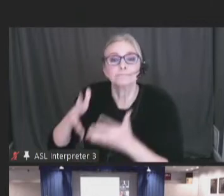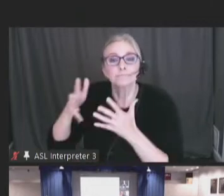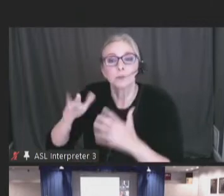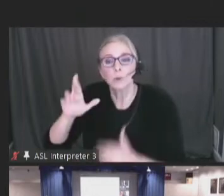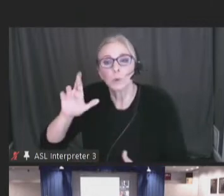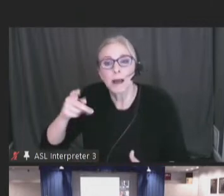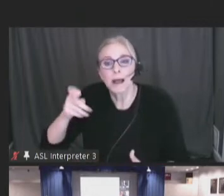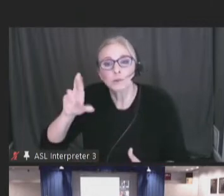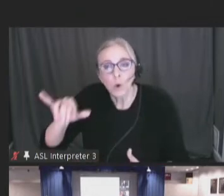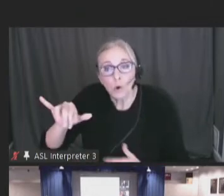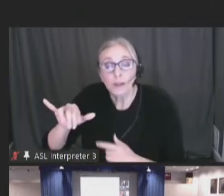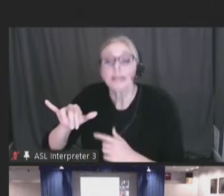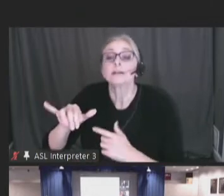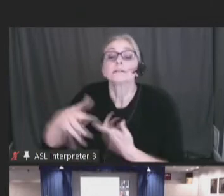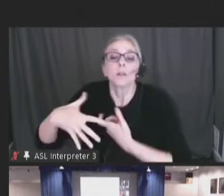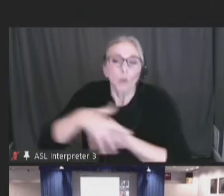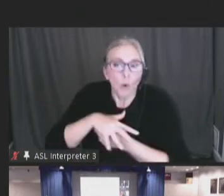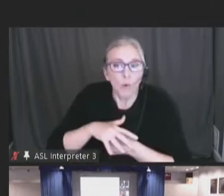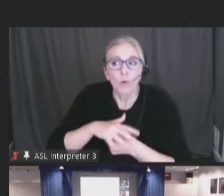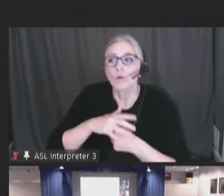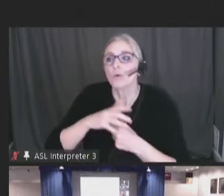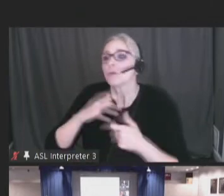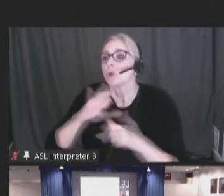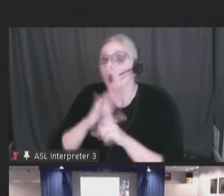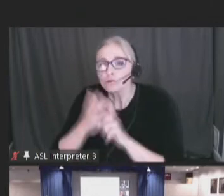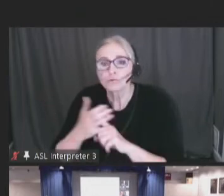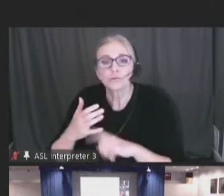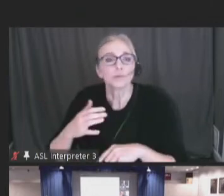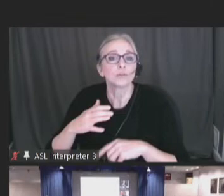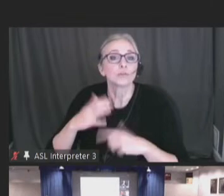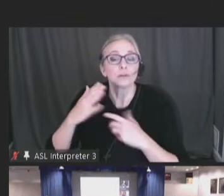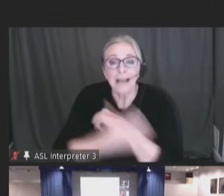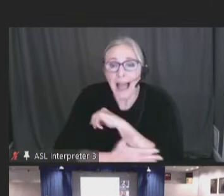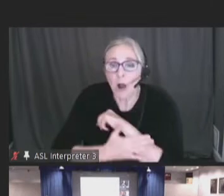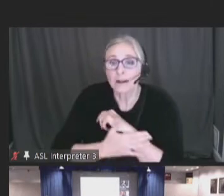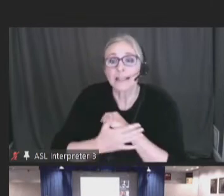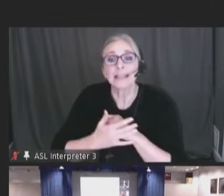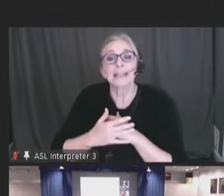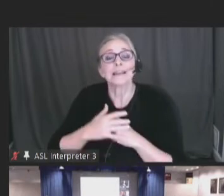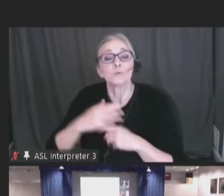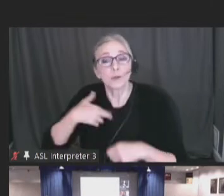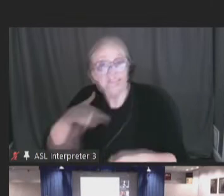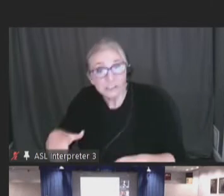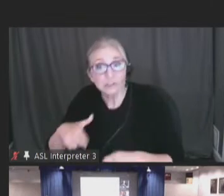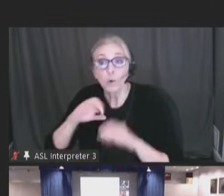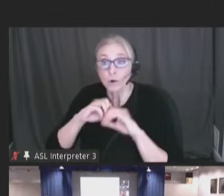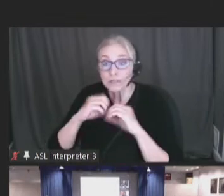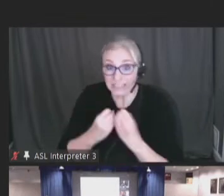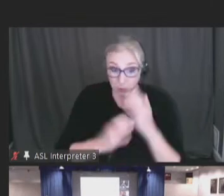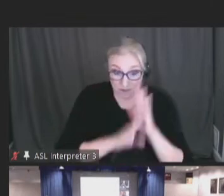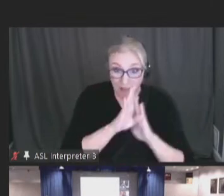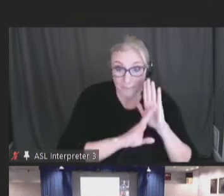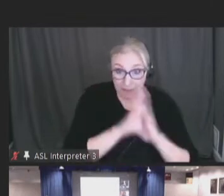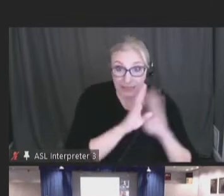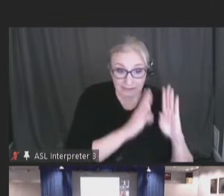All while local, cultural, county, faith-based organizations were developing and fine-tuning